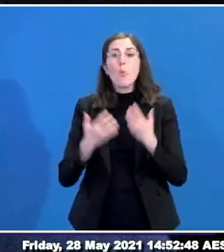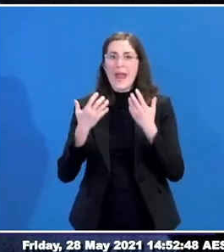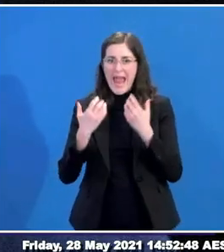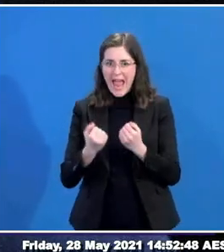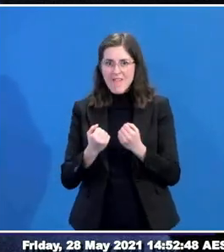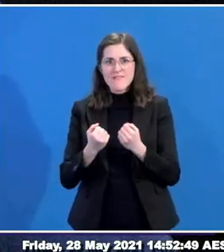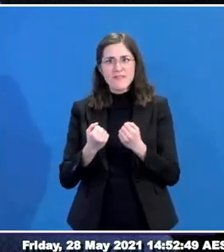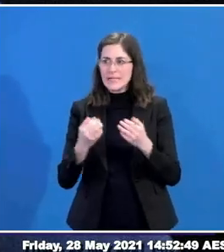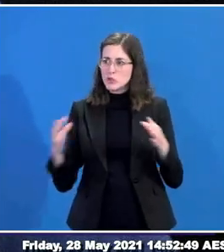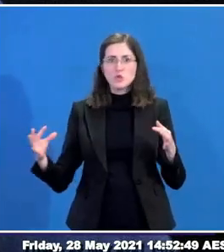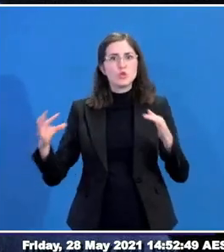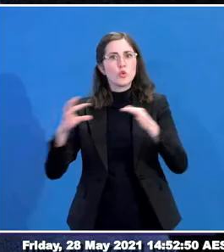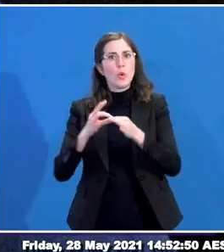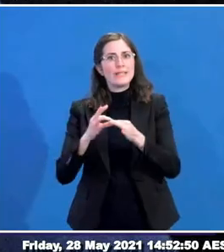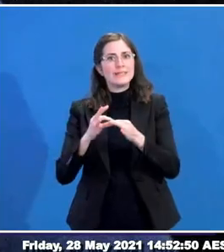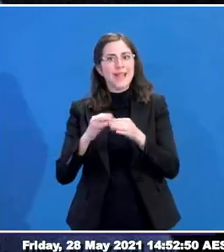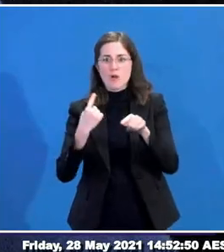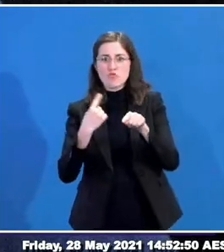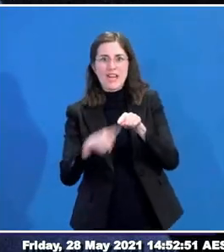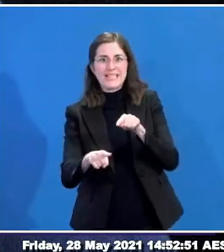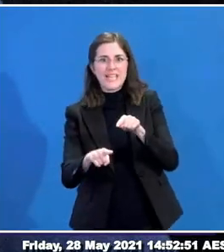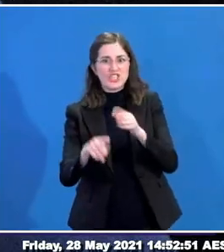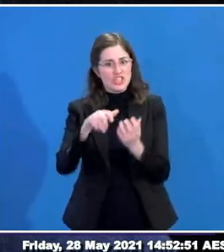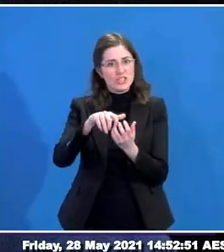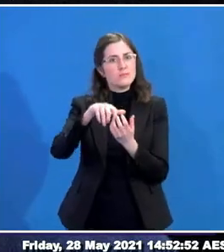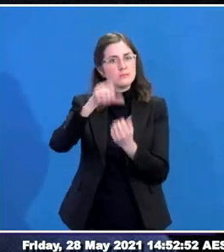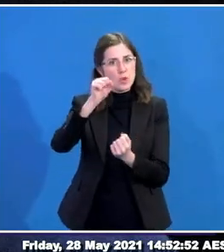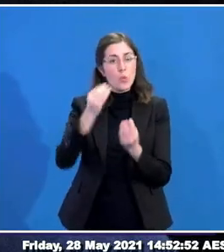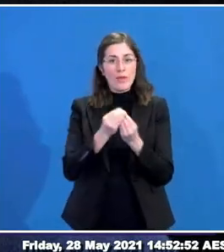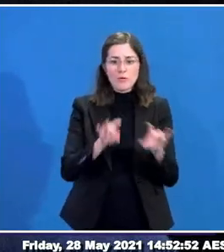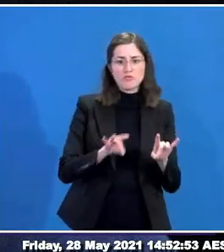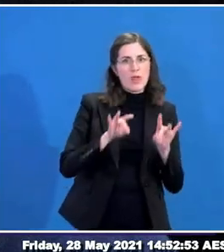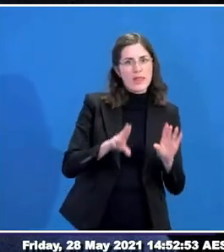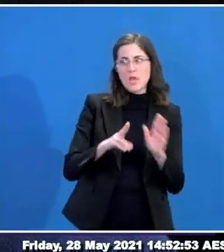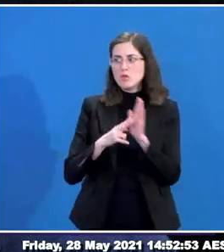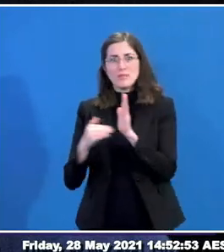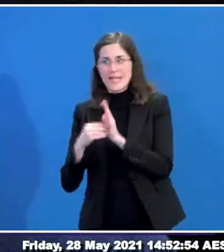Australia and New Zealand that assesses the suitability of auditing bodies.